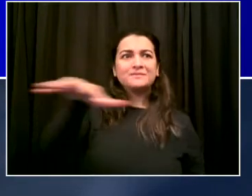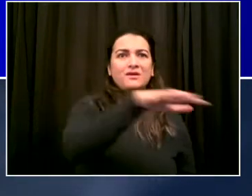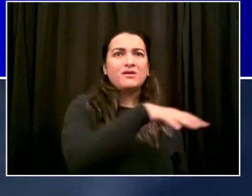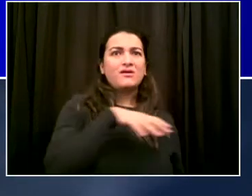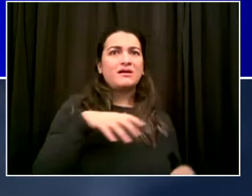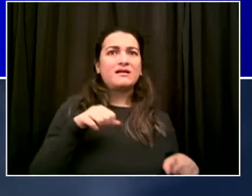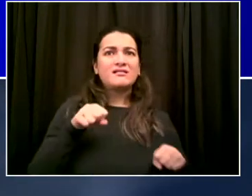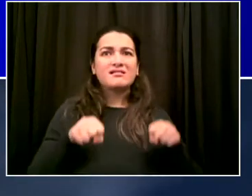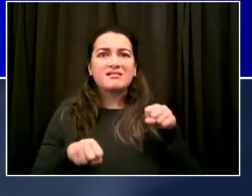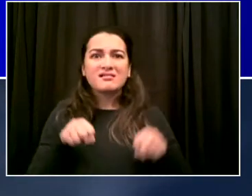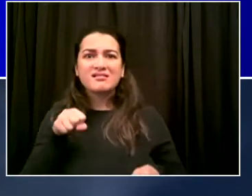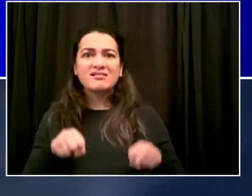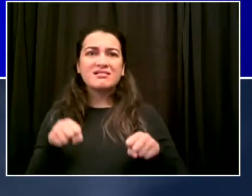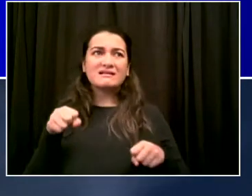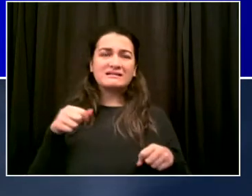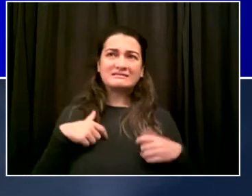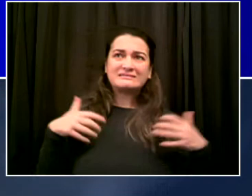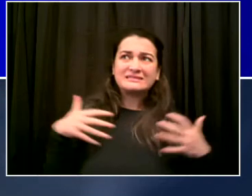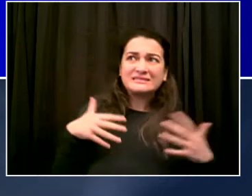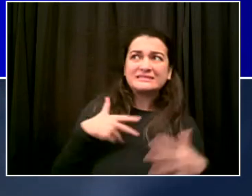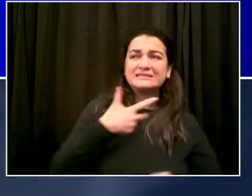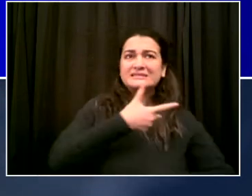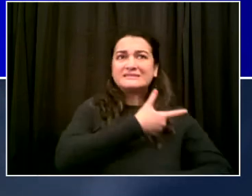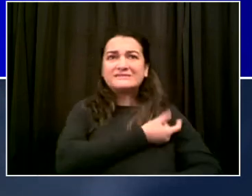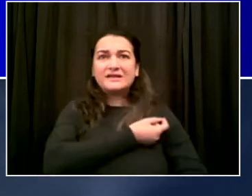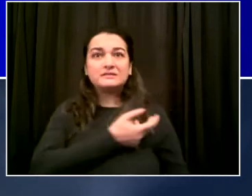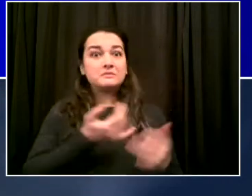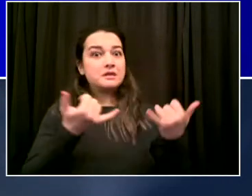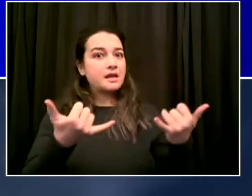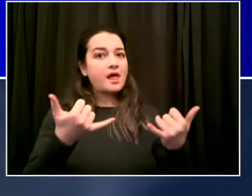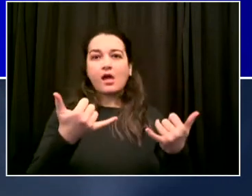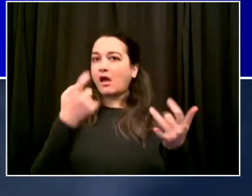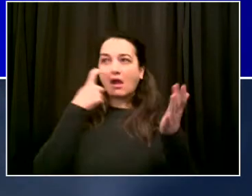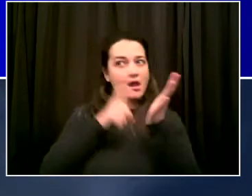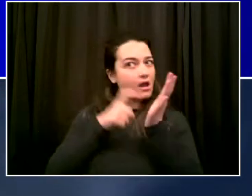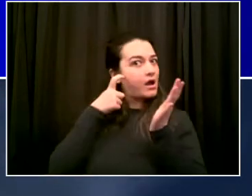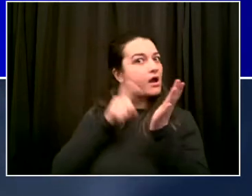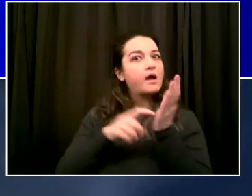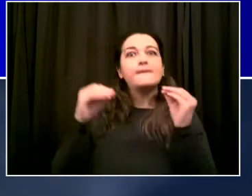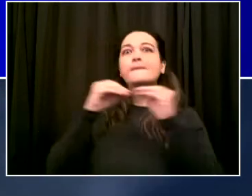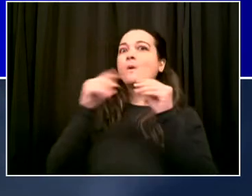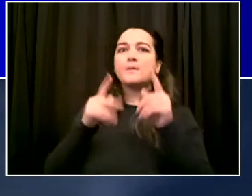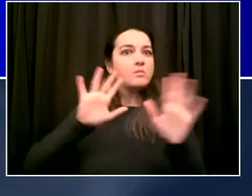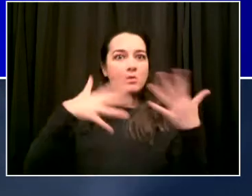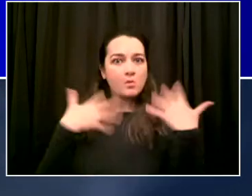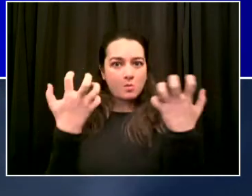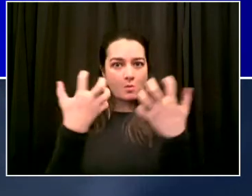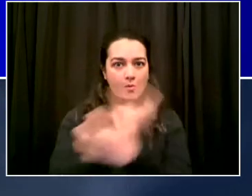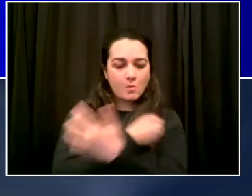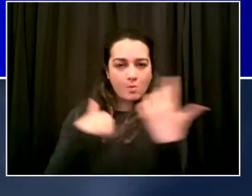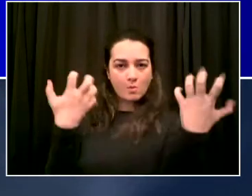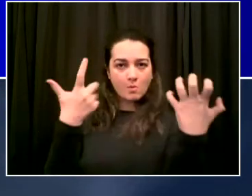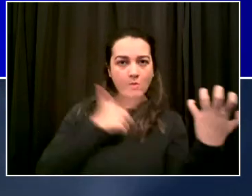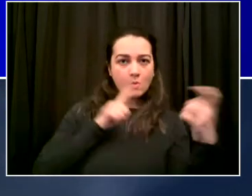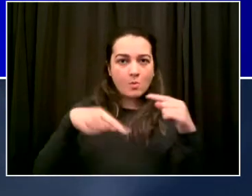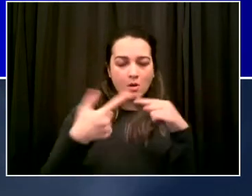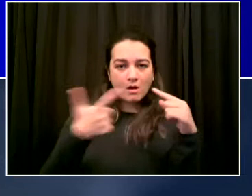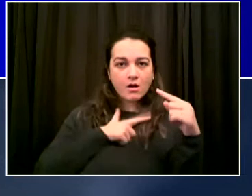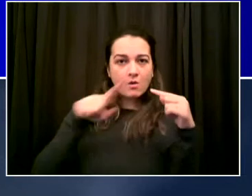WE TALKED A WHILE AGO ABOUT E THHAHAS A TC OUT THERE. WE SEE THE HESITANCY IS REDUCING AND MORE MORE PEOPLE WANT THE VACCINE APRTICULARLY OLDER NEW YORKERS. BUT IF IT'S HARD